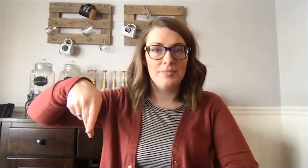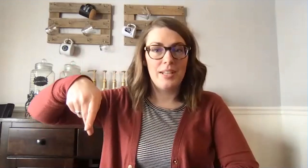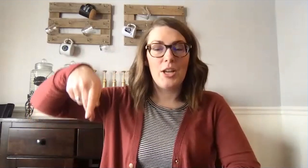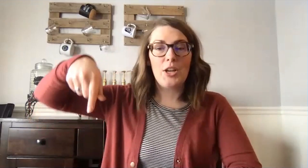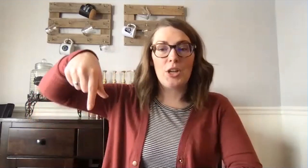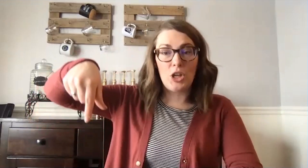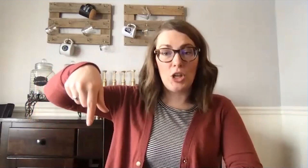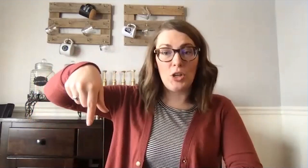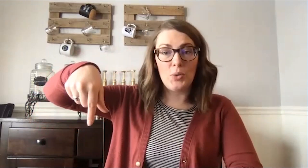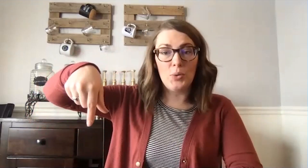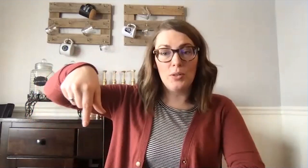q